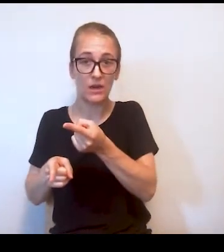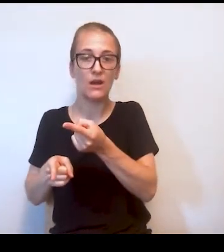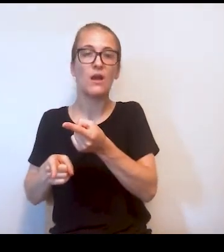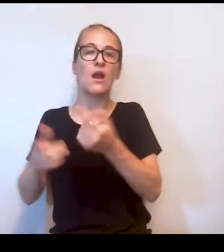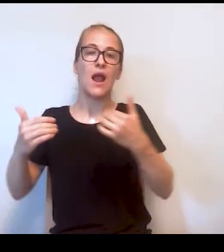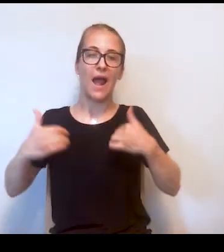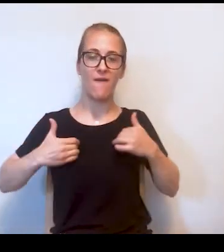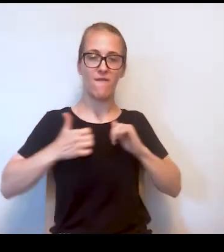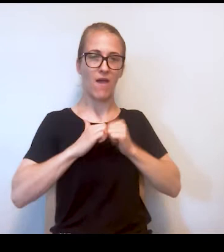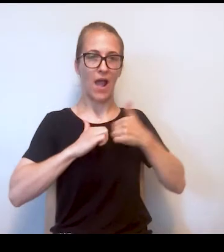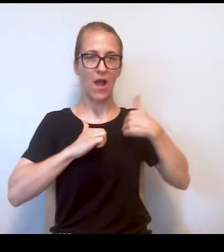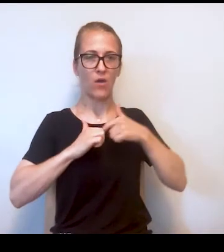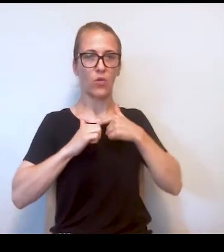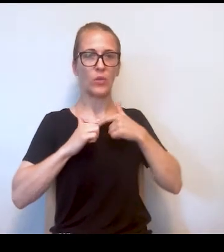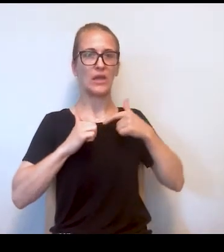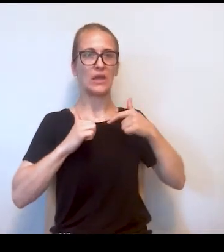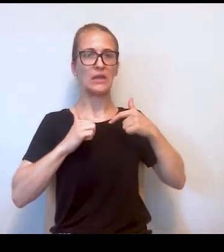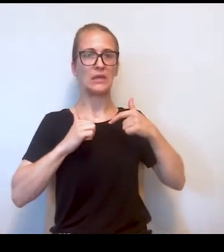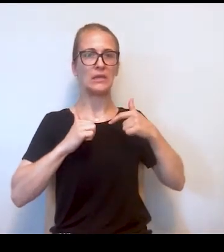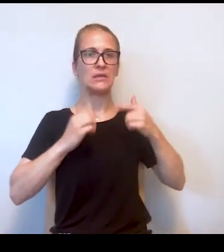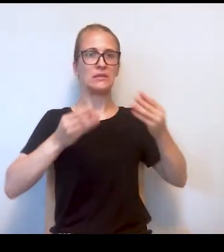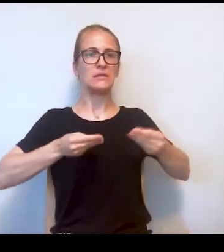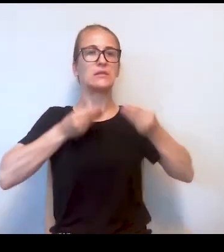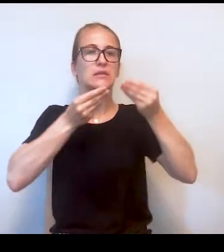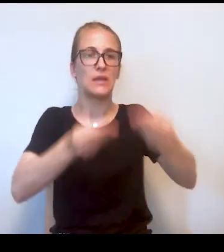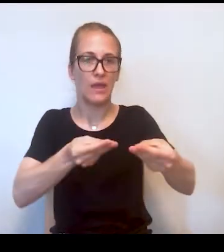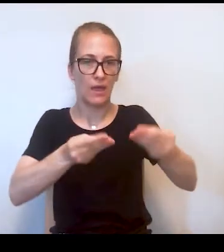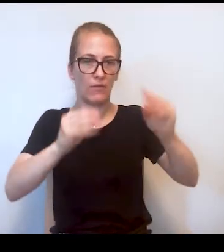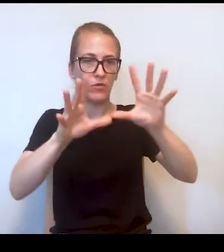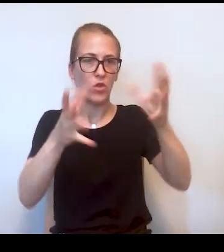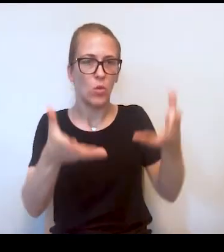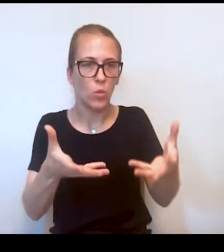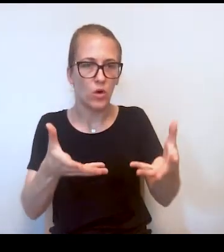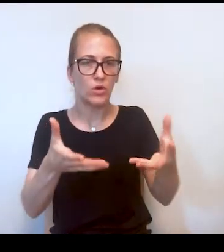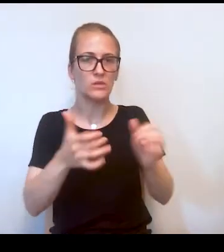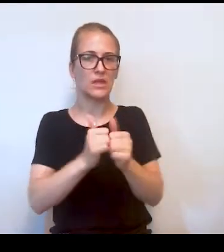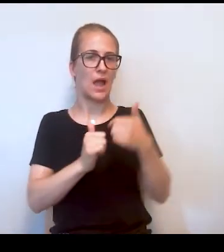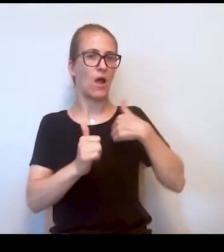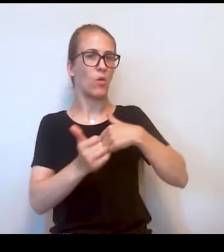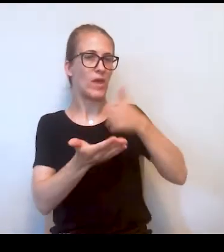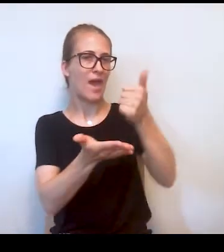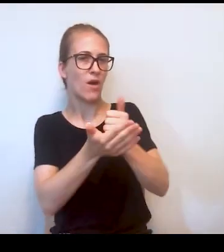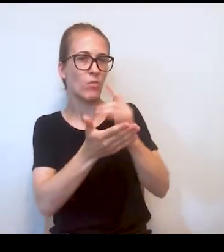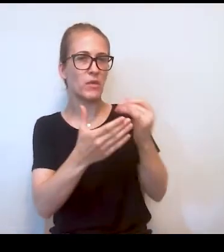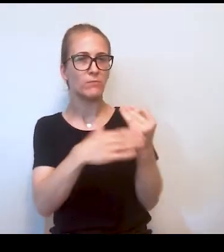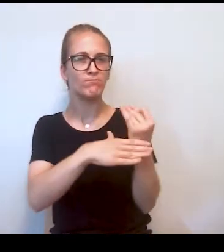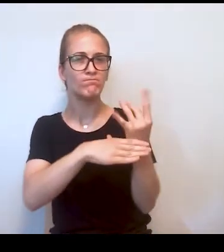and how do we help that grow and the awareness grow. I know that those were a lotta questions,